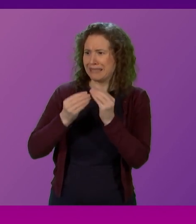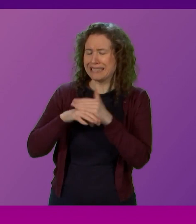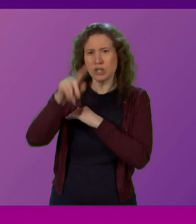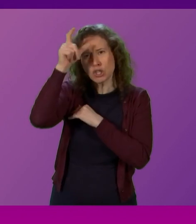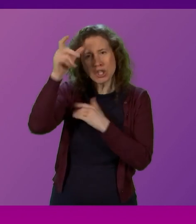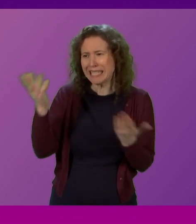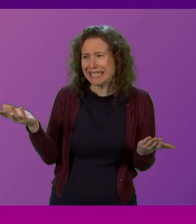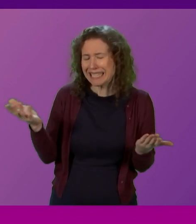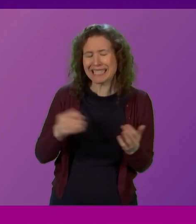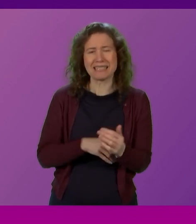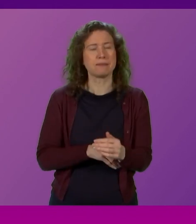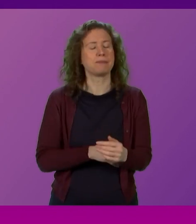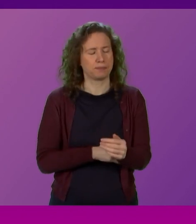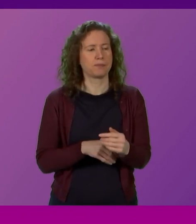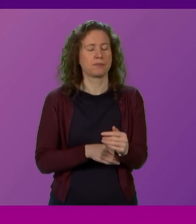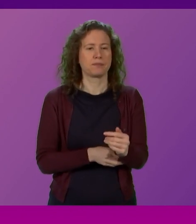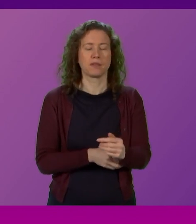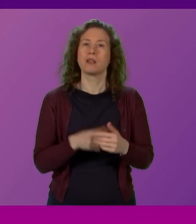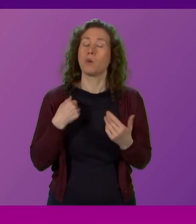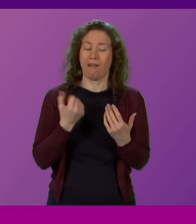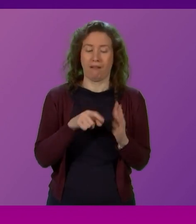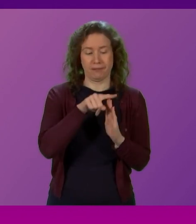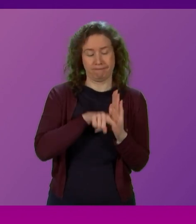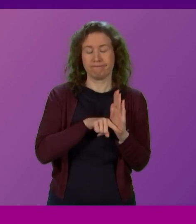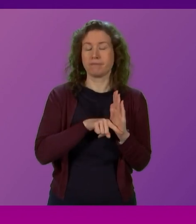In line with relevant procurement legislation, the contract for the ferries that are currently